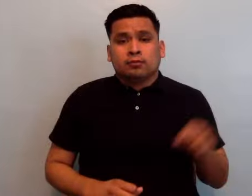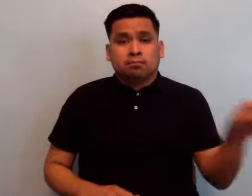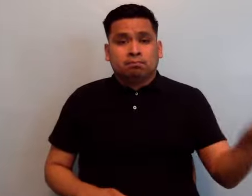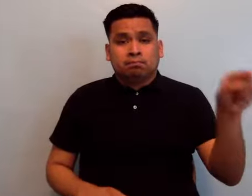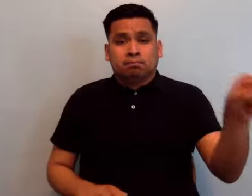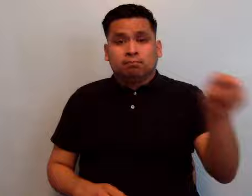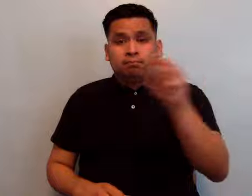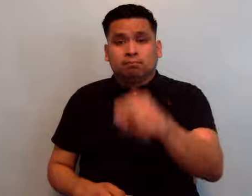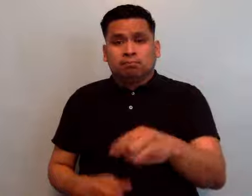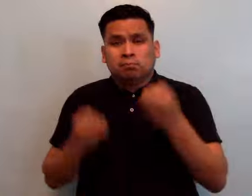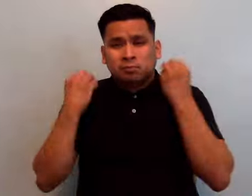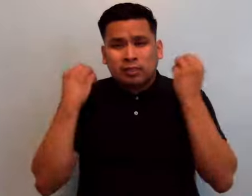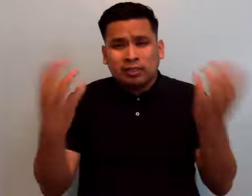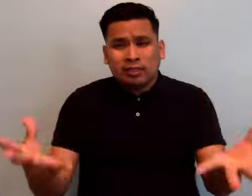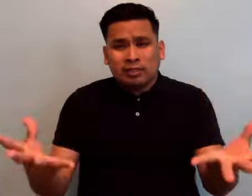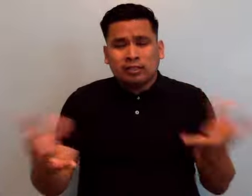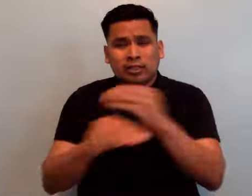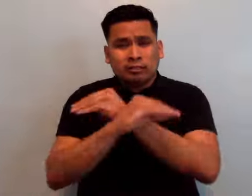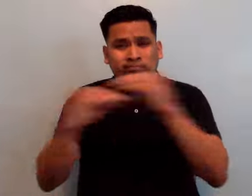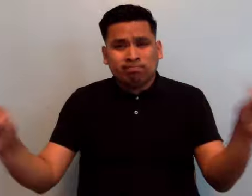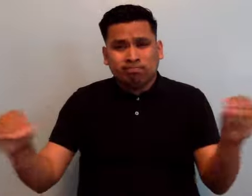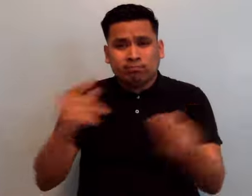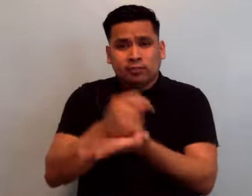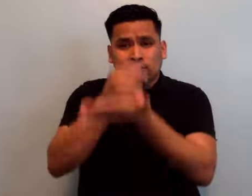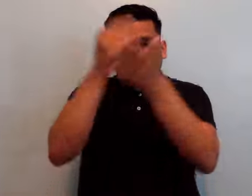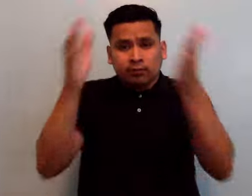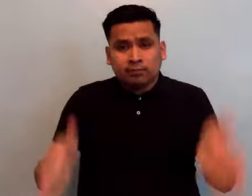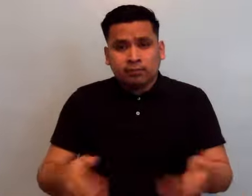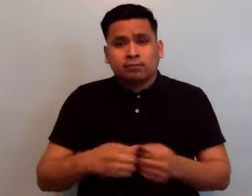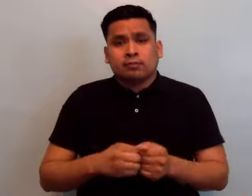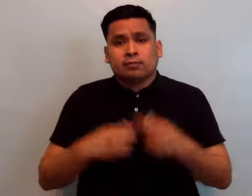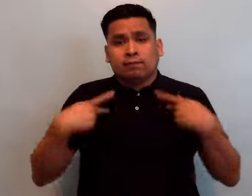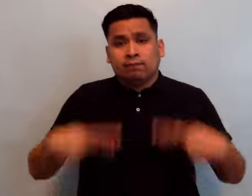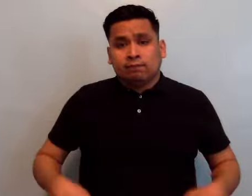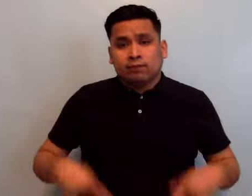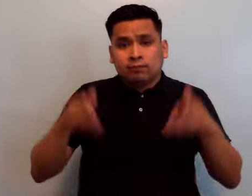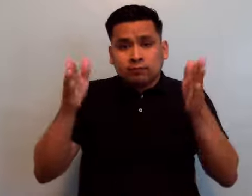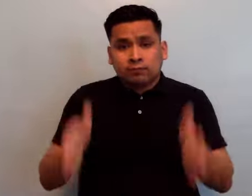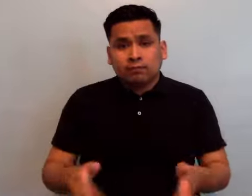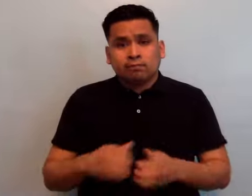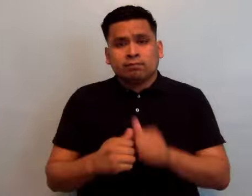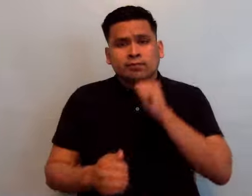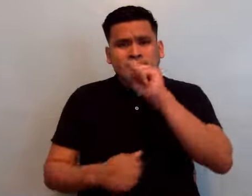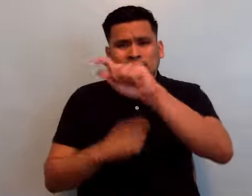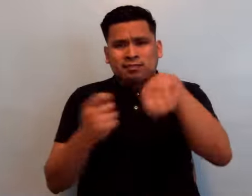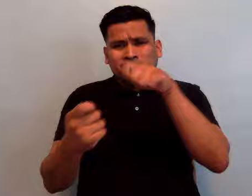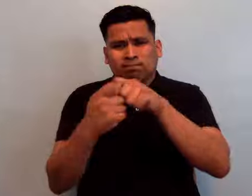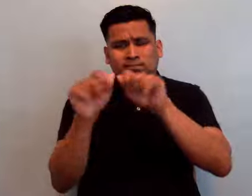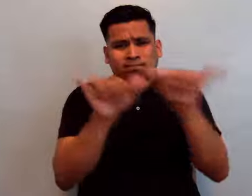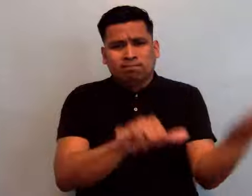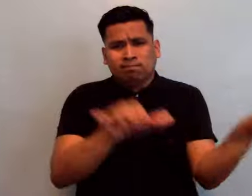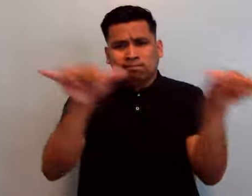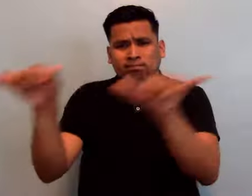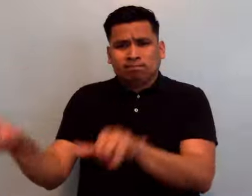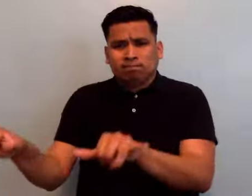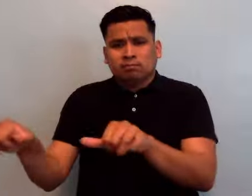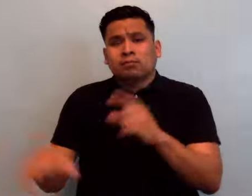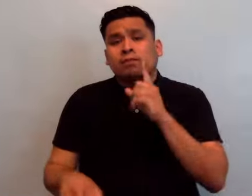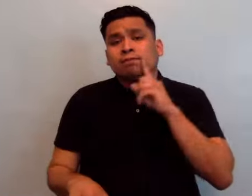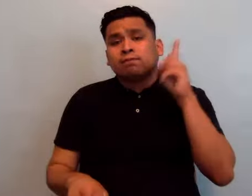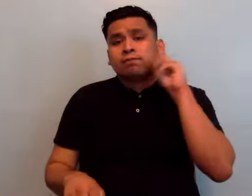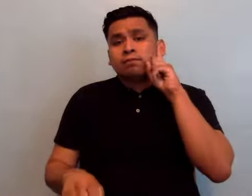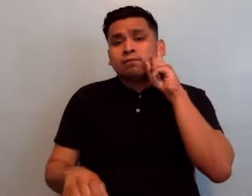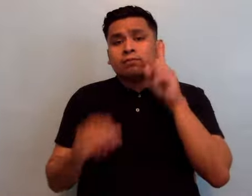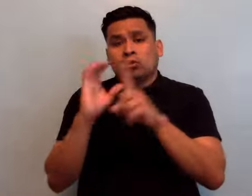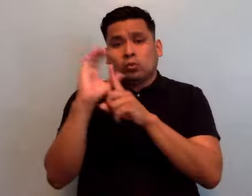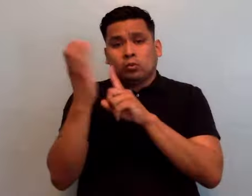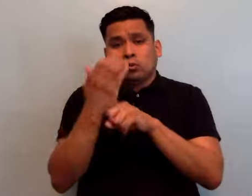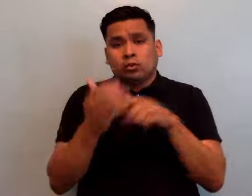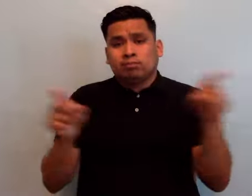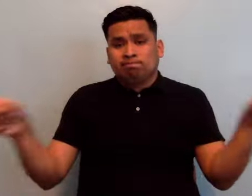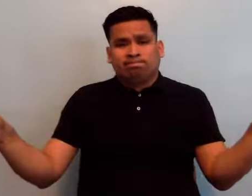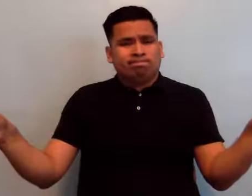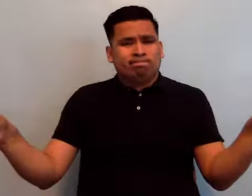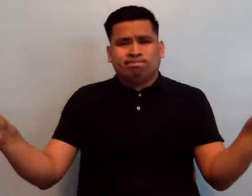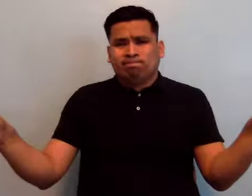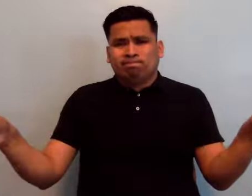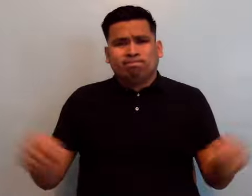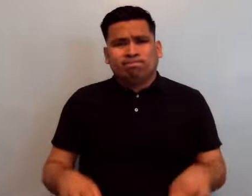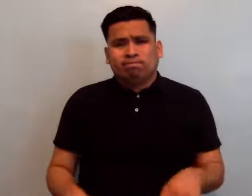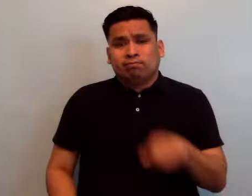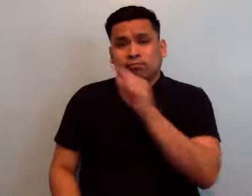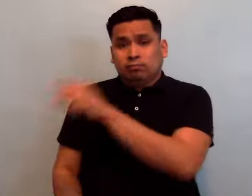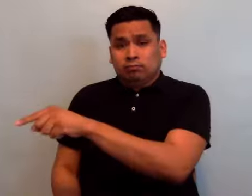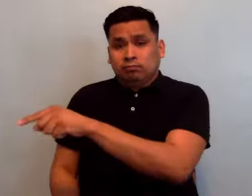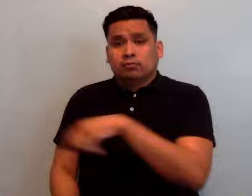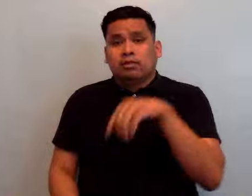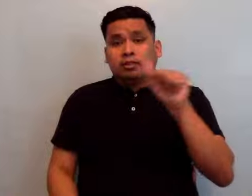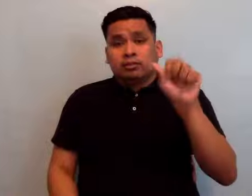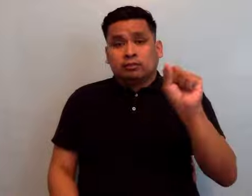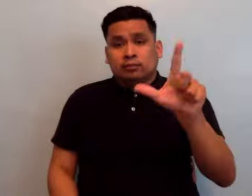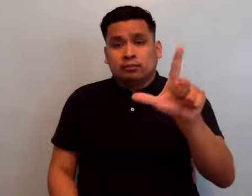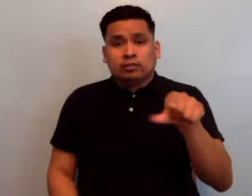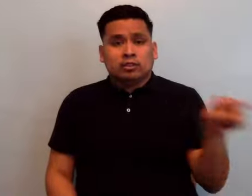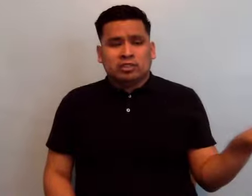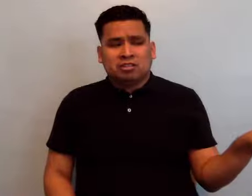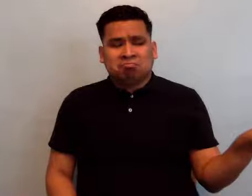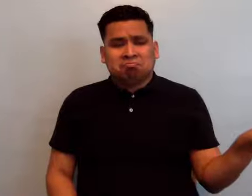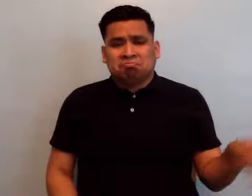Many therapists and physicians are not familiar with Deaf culture or ASL.